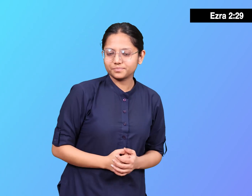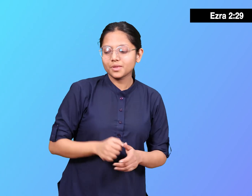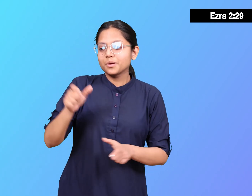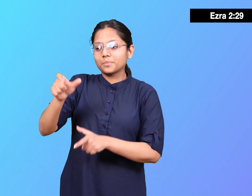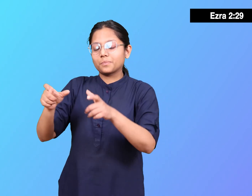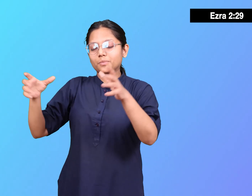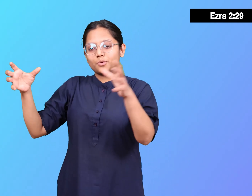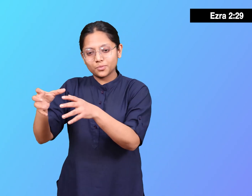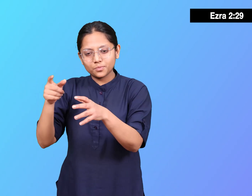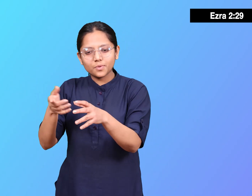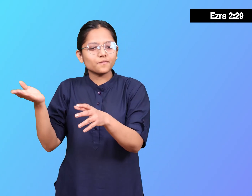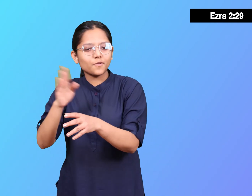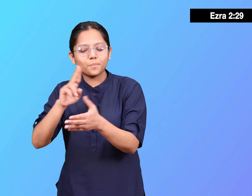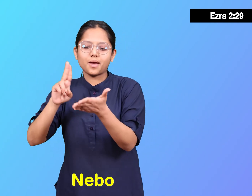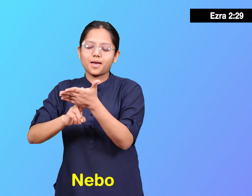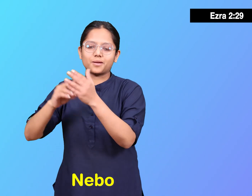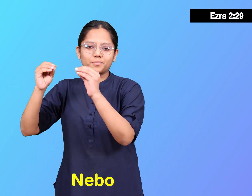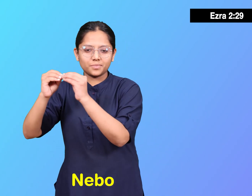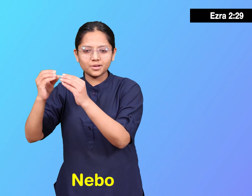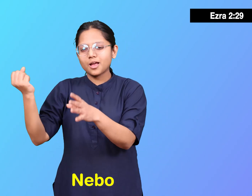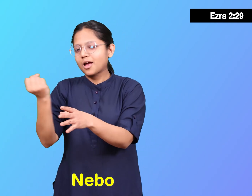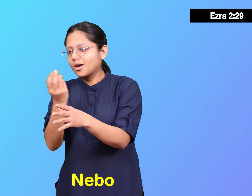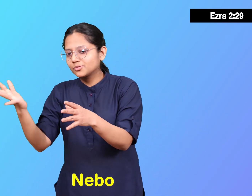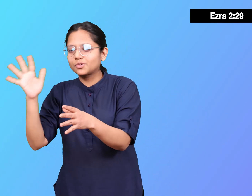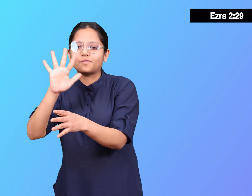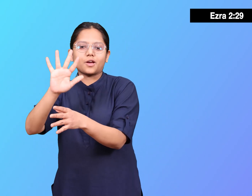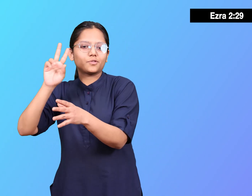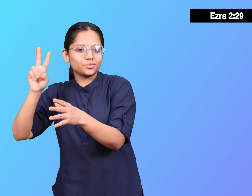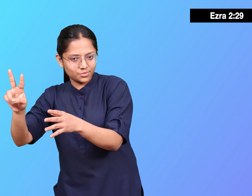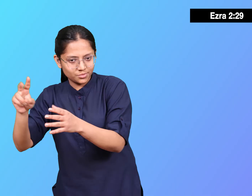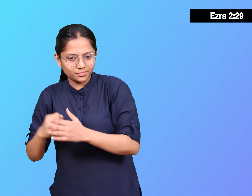from the town of Nebo: 52